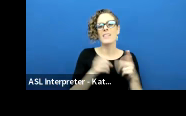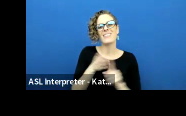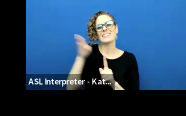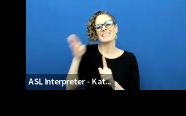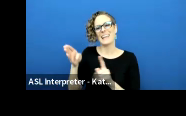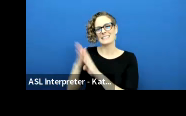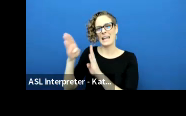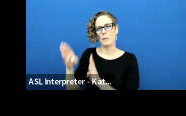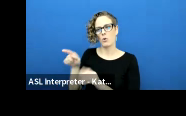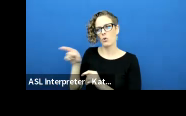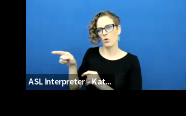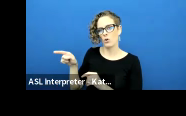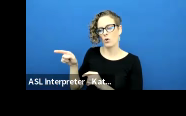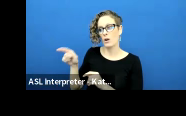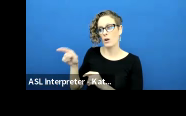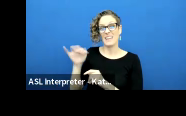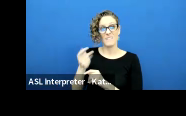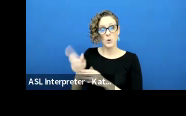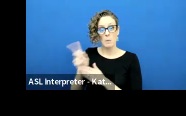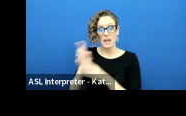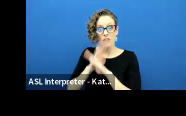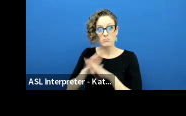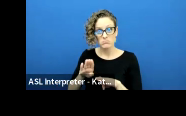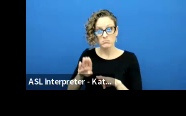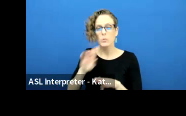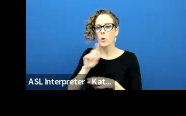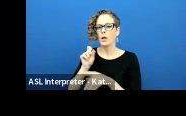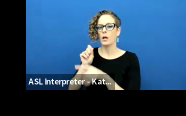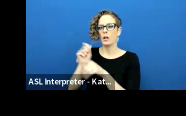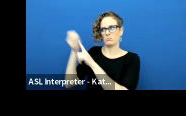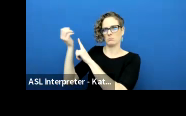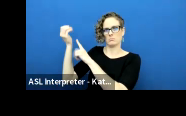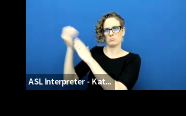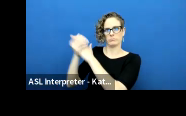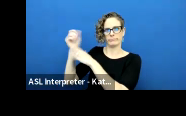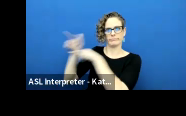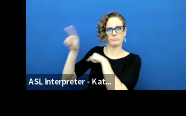and you know a couple minutes later we'll send out a 9-1-1 alert so this isn't I this is just